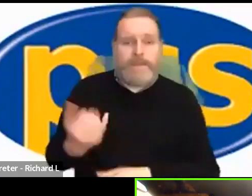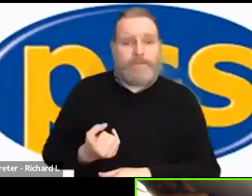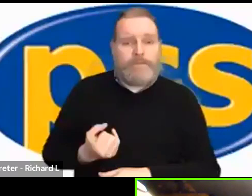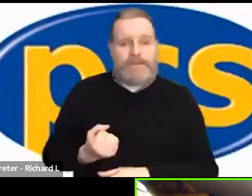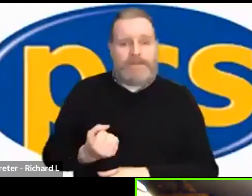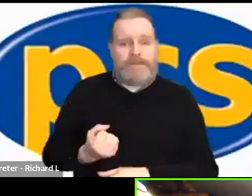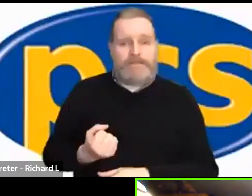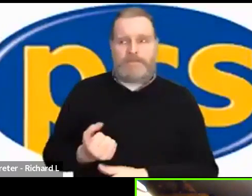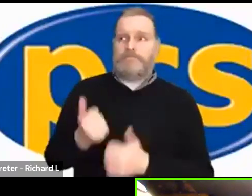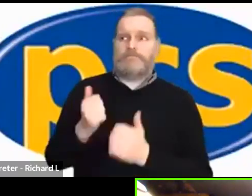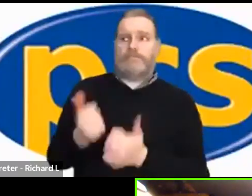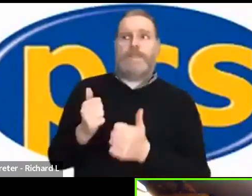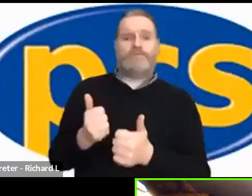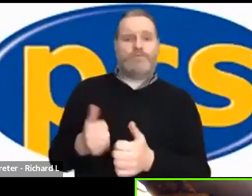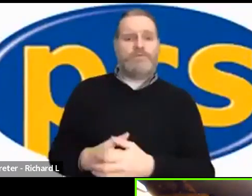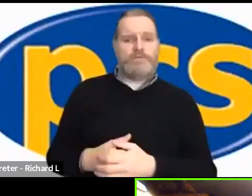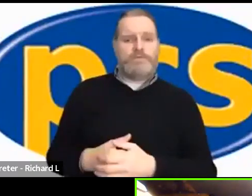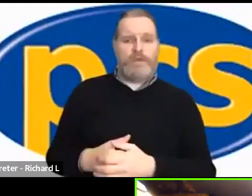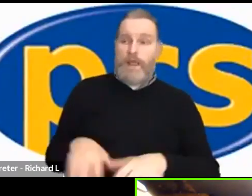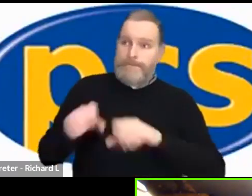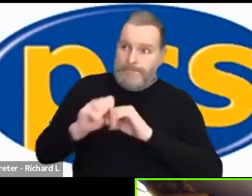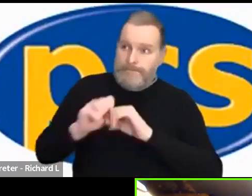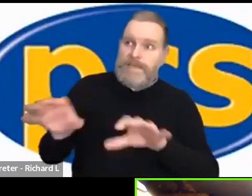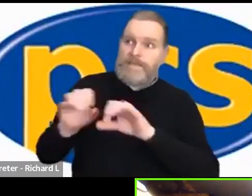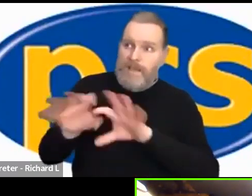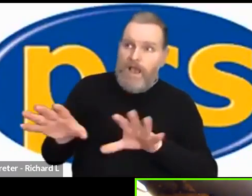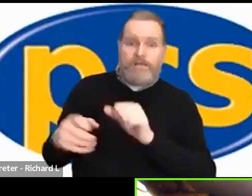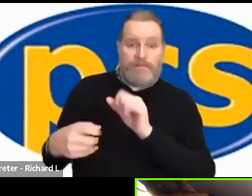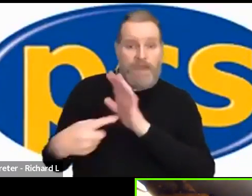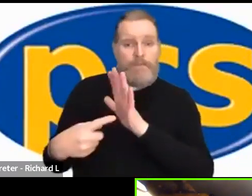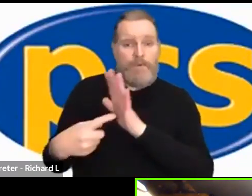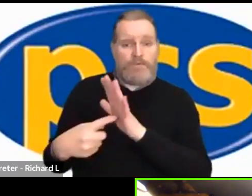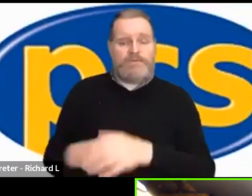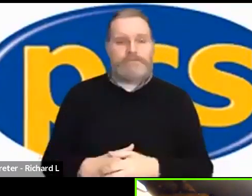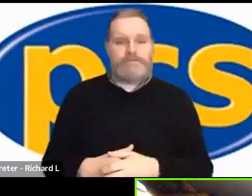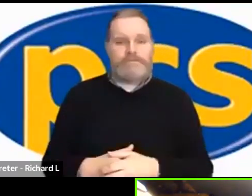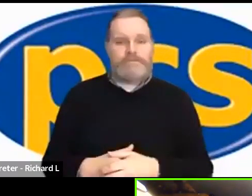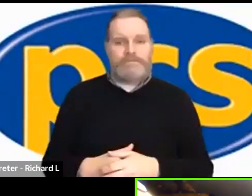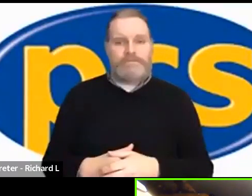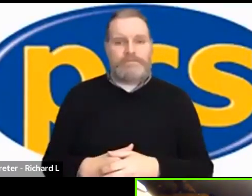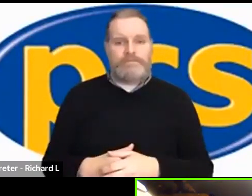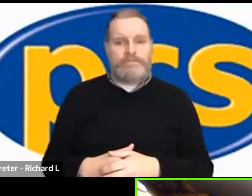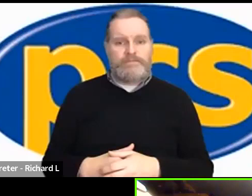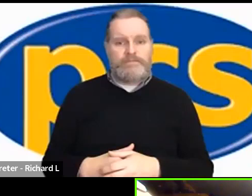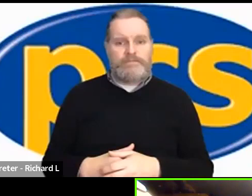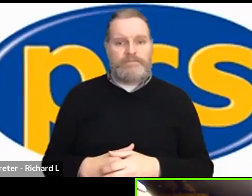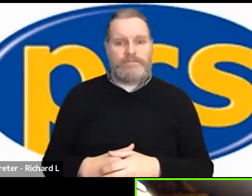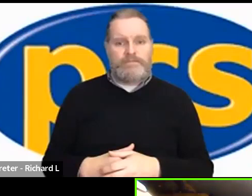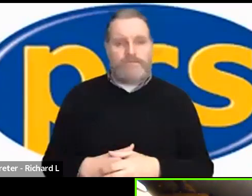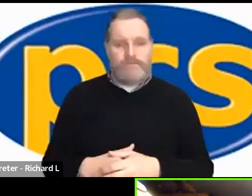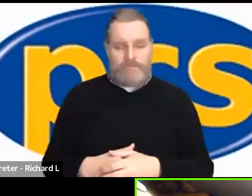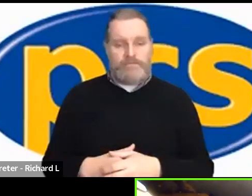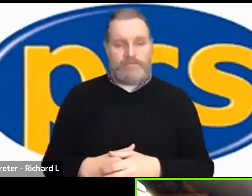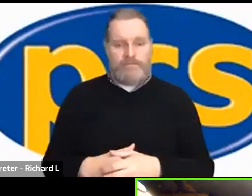might attract more interesting media media coverage, more media media coverage, more interesting media coverage . And I And I think that's a really good point, Robin, because Mark, when